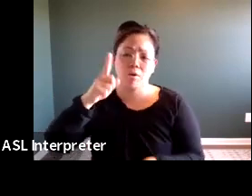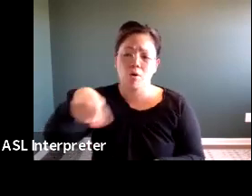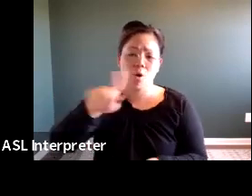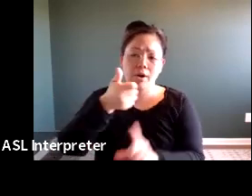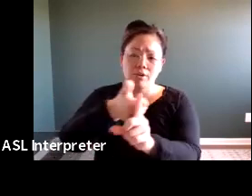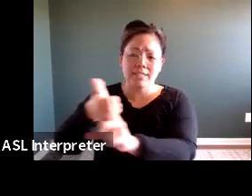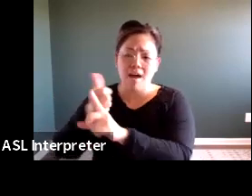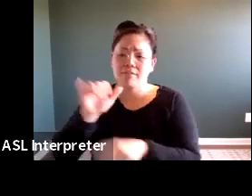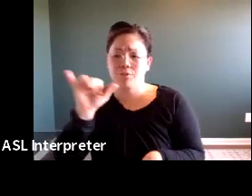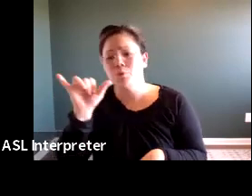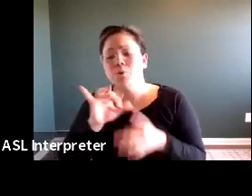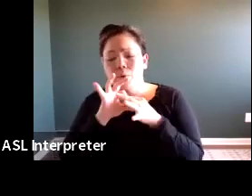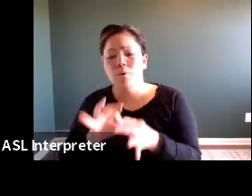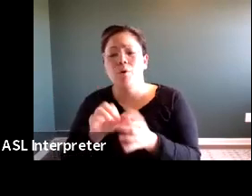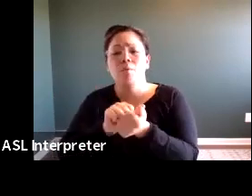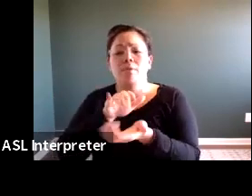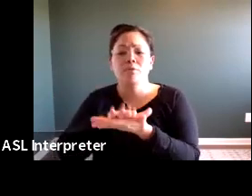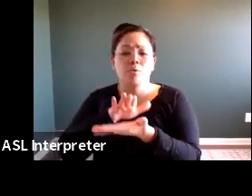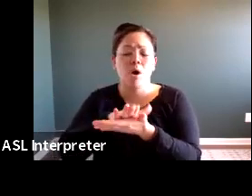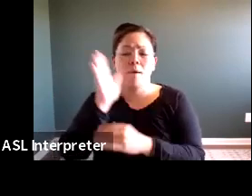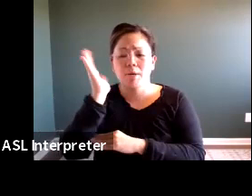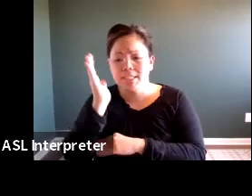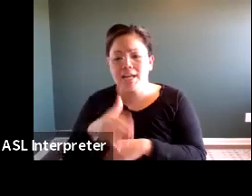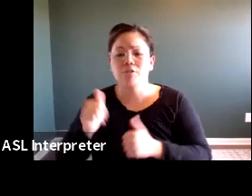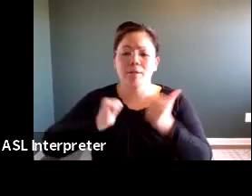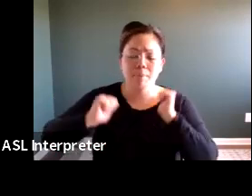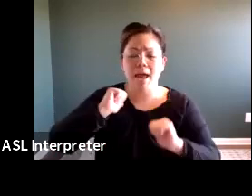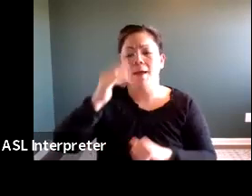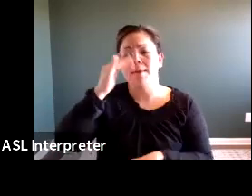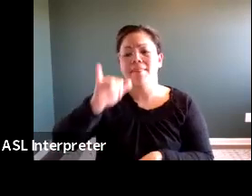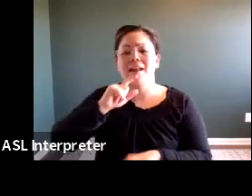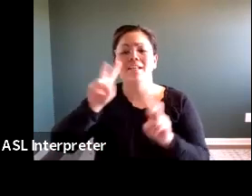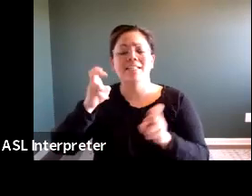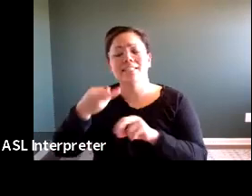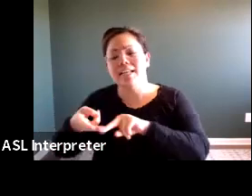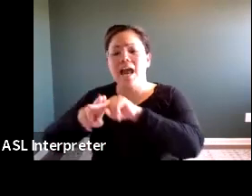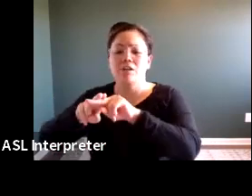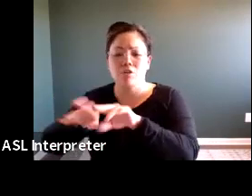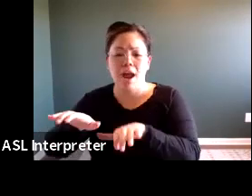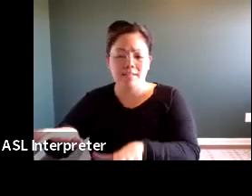when it comes to, you know, school presentations because I would, that's an extracurricular activity for our, for K through 12.